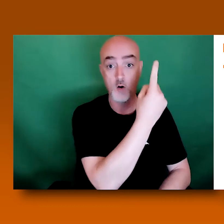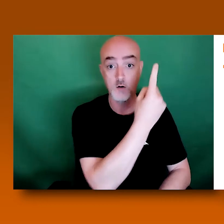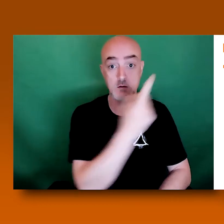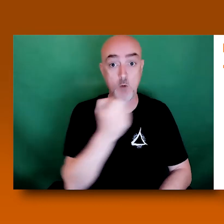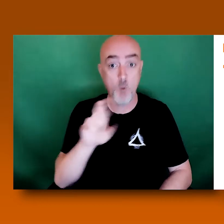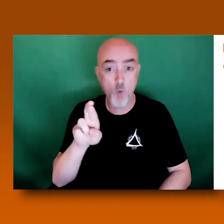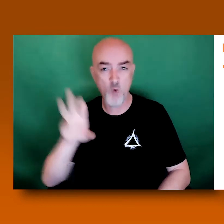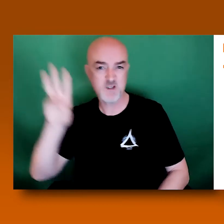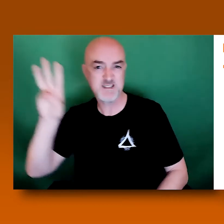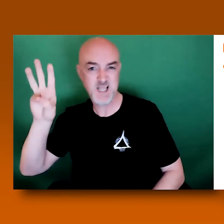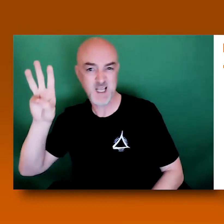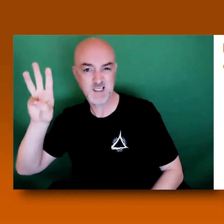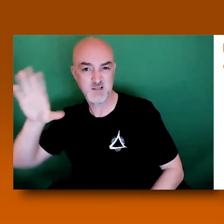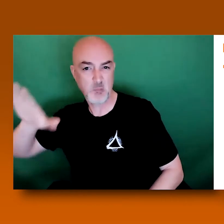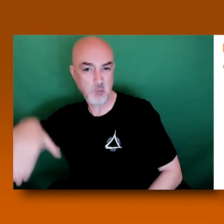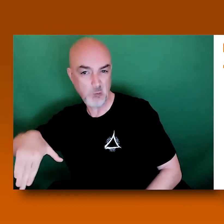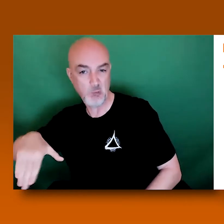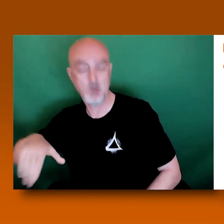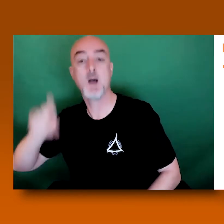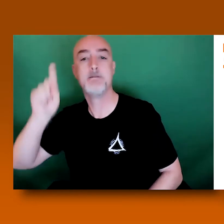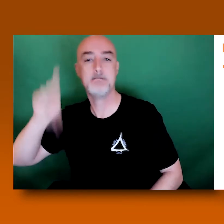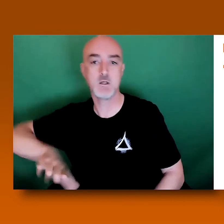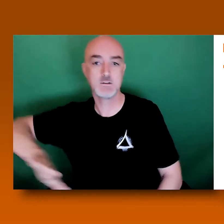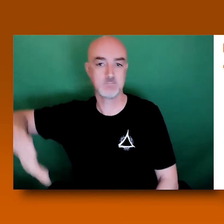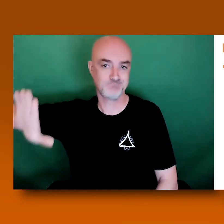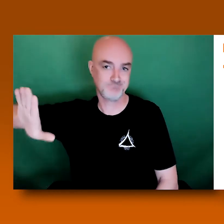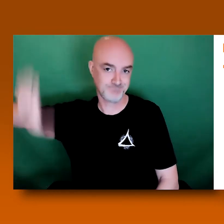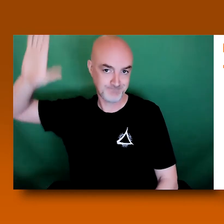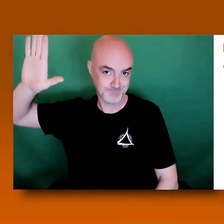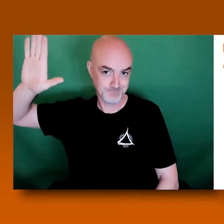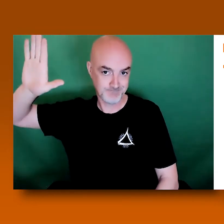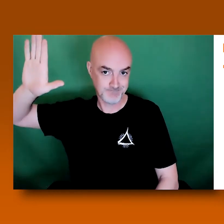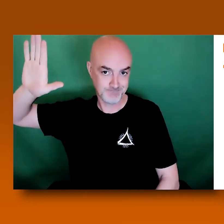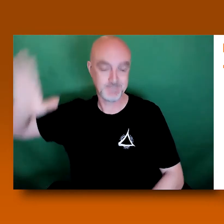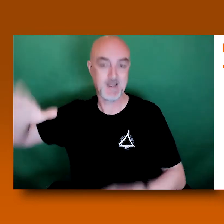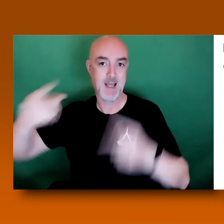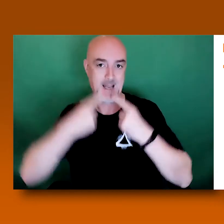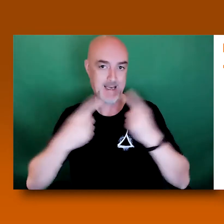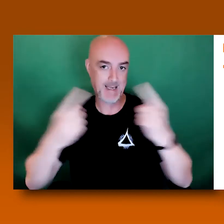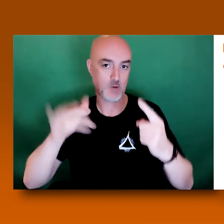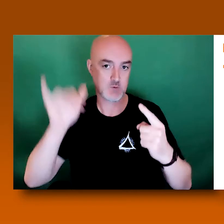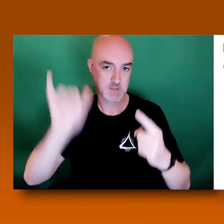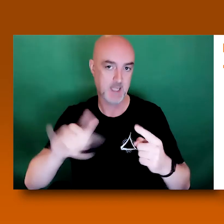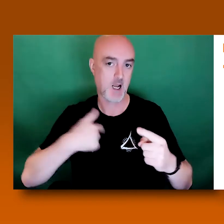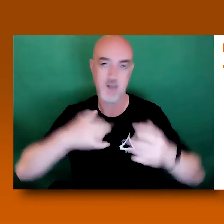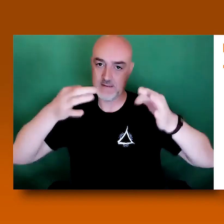So, if you want to give something higher or lower, you have to announce that